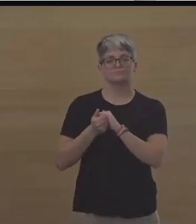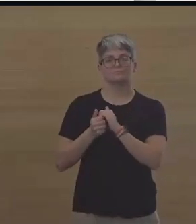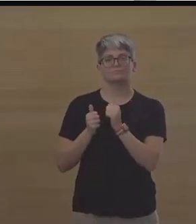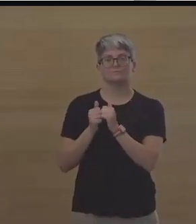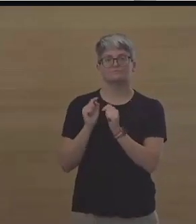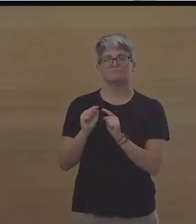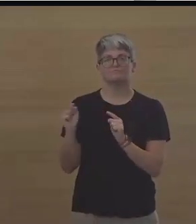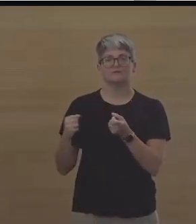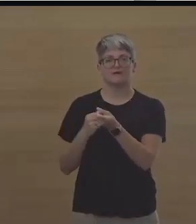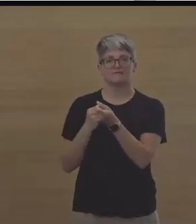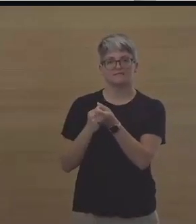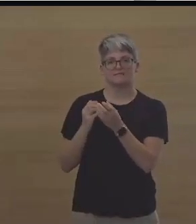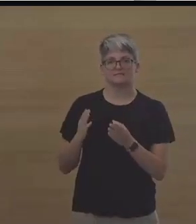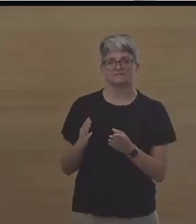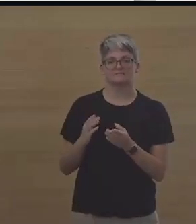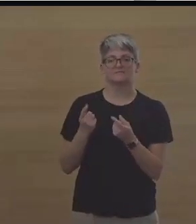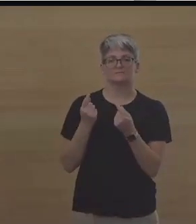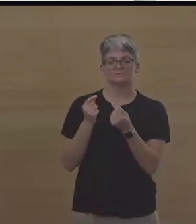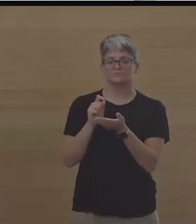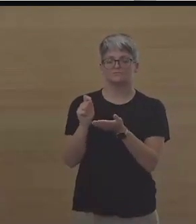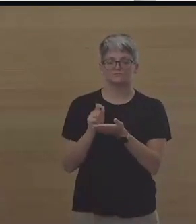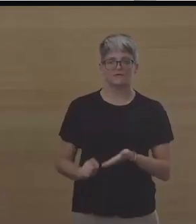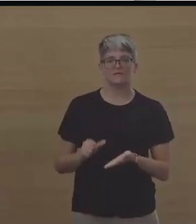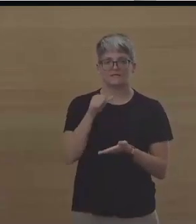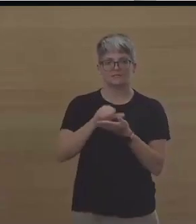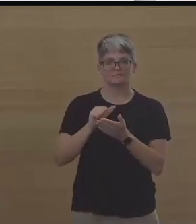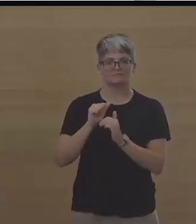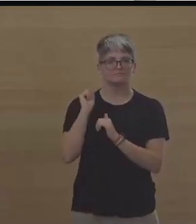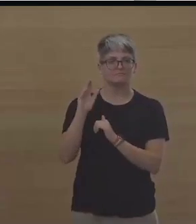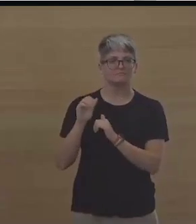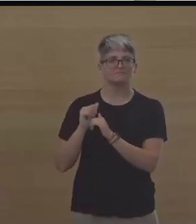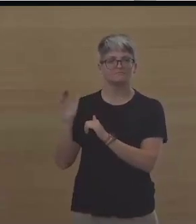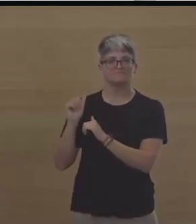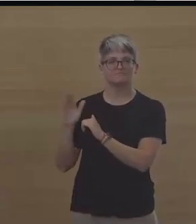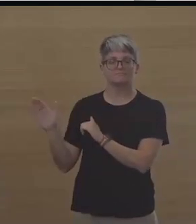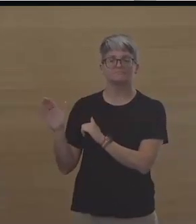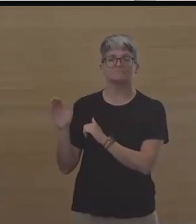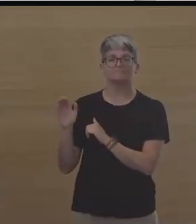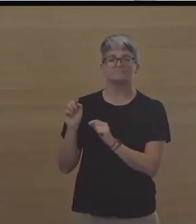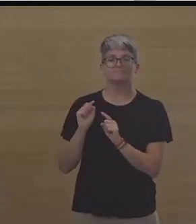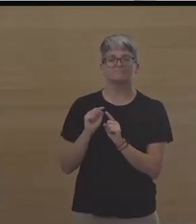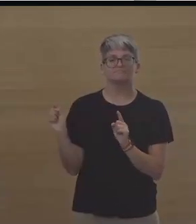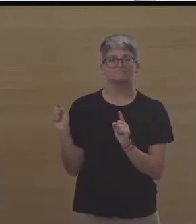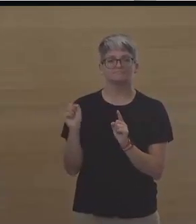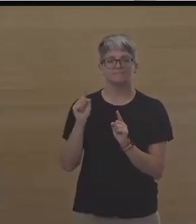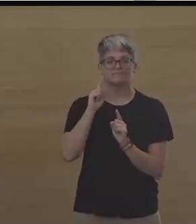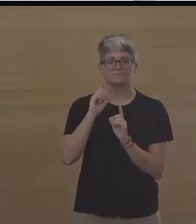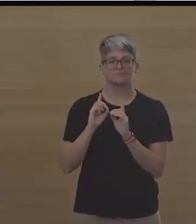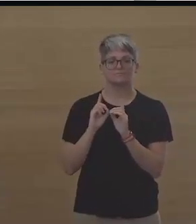writing letters to the Department of